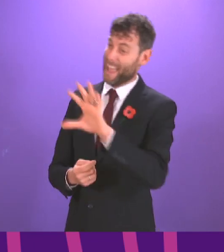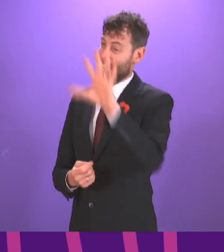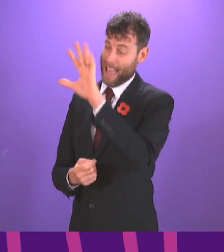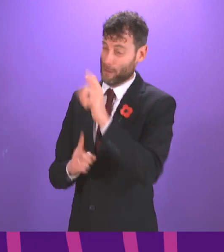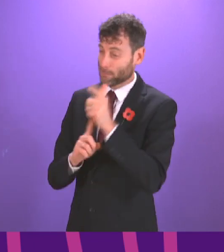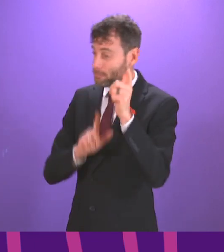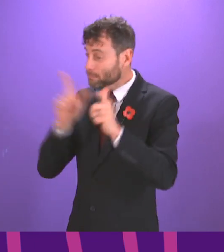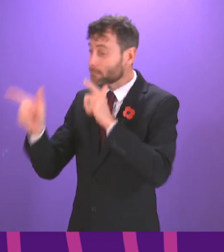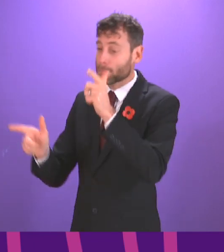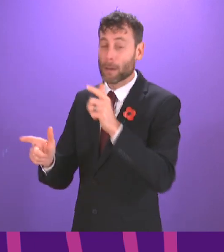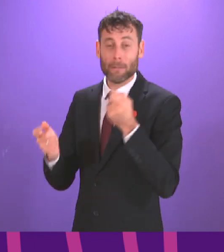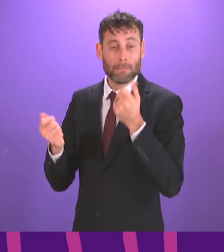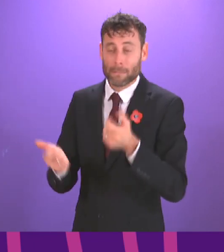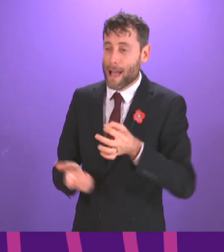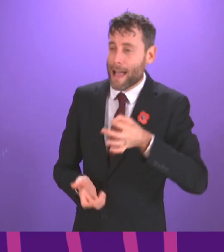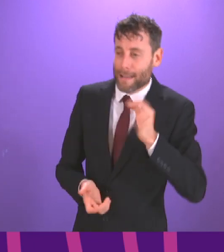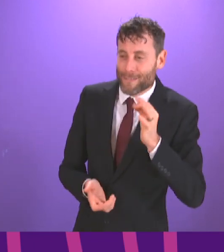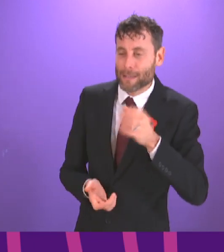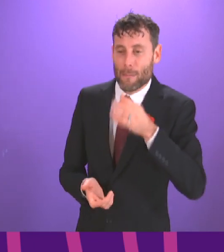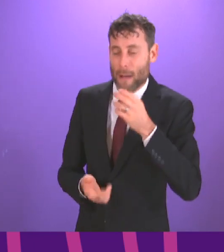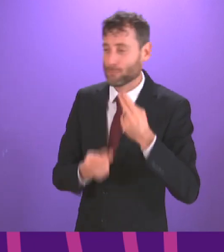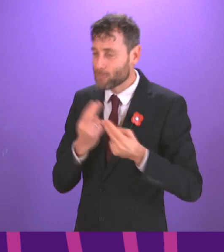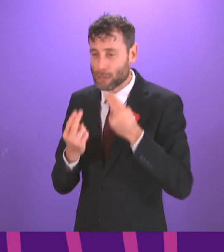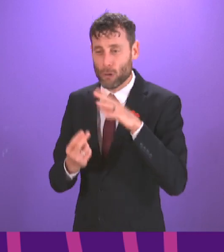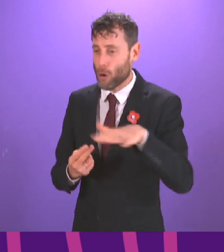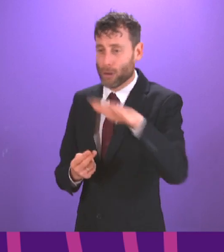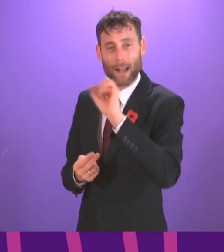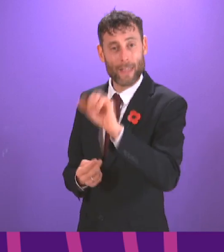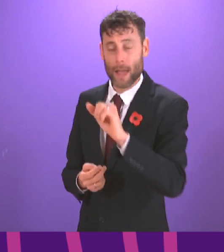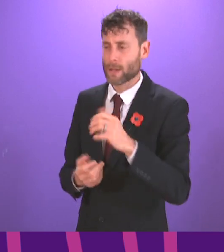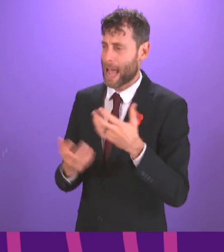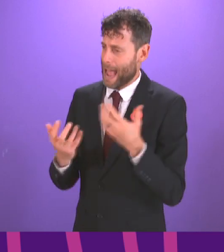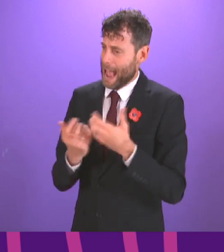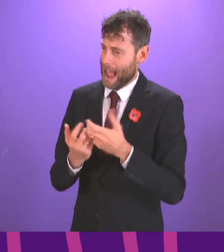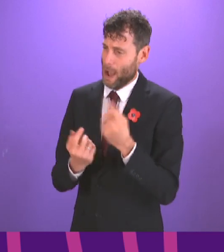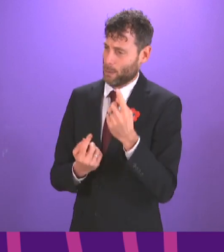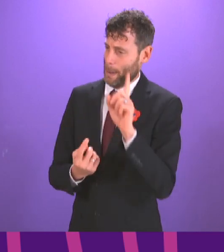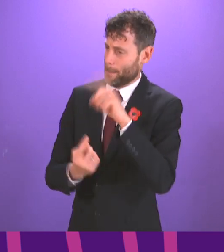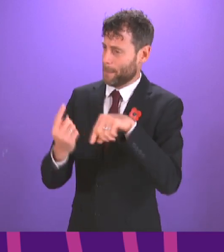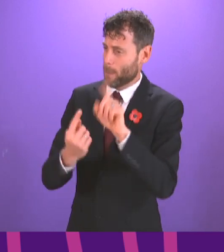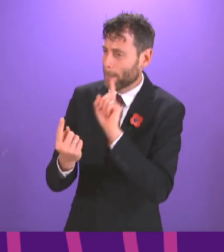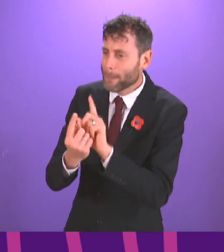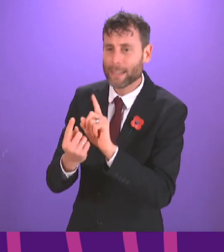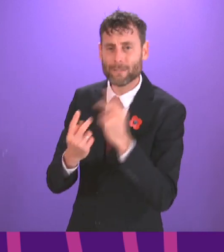risks of isolation, will the First Minister ensure that every effort is made to lift those restrictions at the earliest possible opportunity?